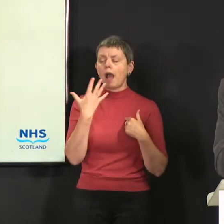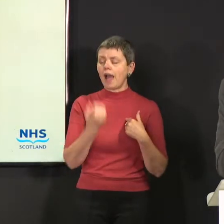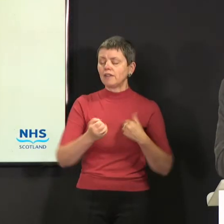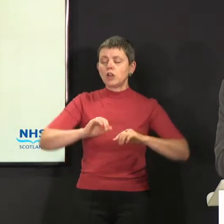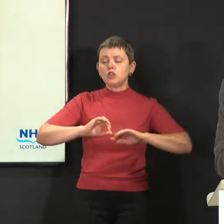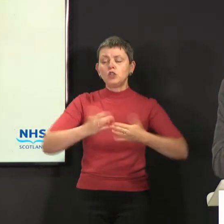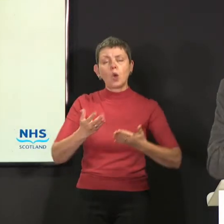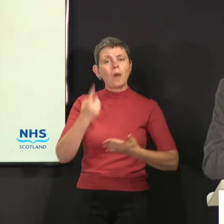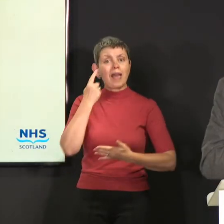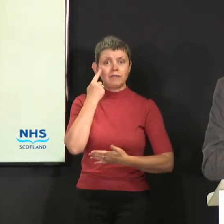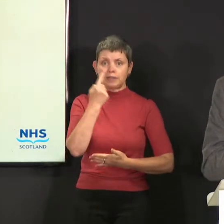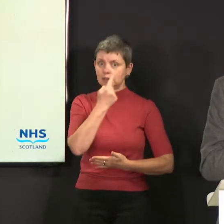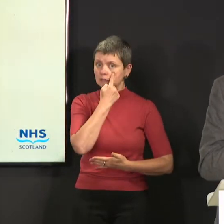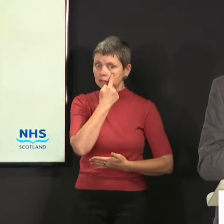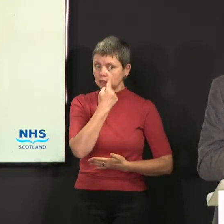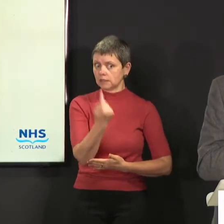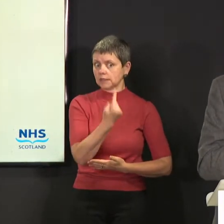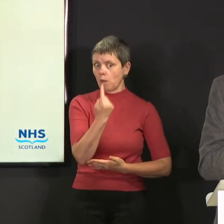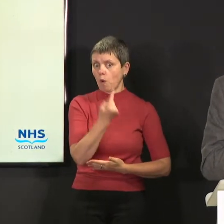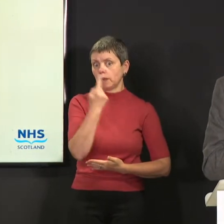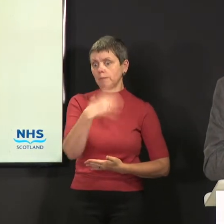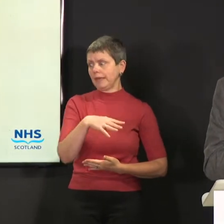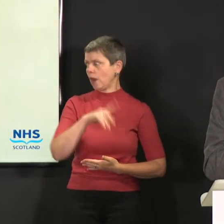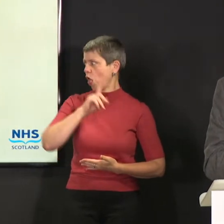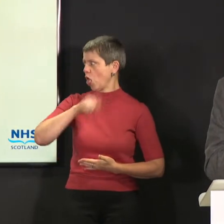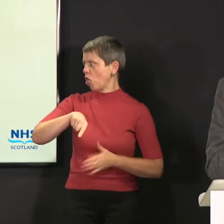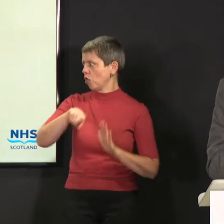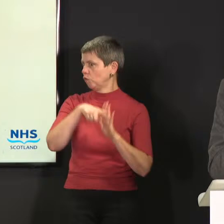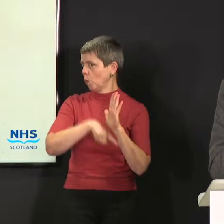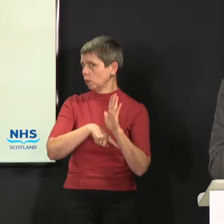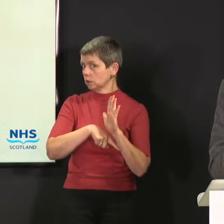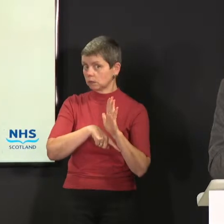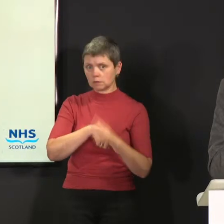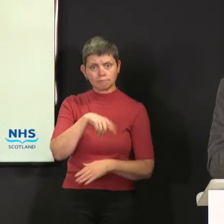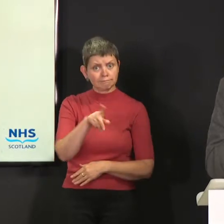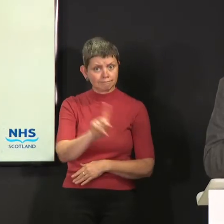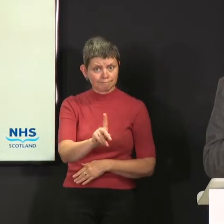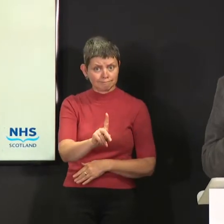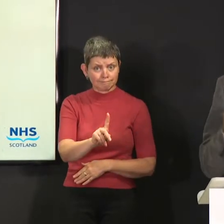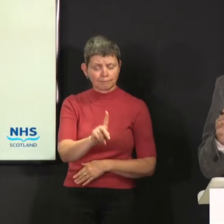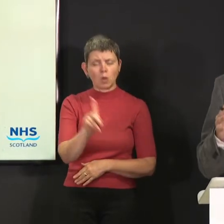broken, and I haven't suggested that. What I have suggested is that often, when you get